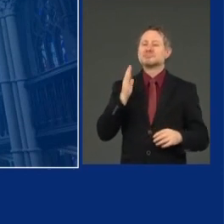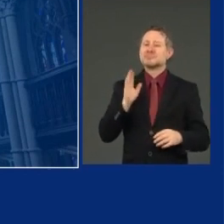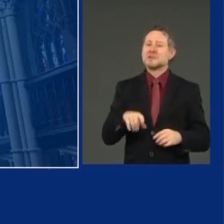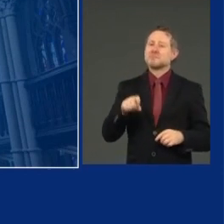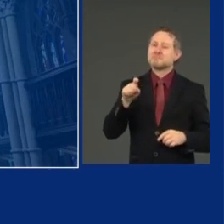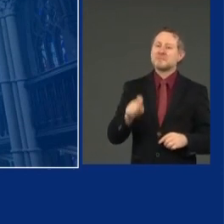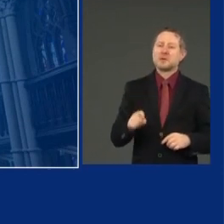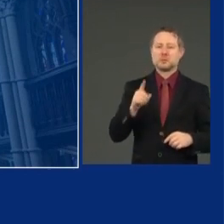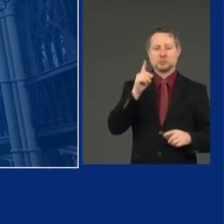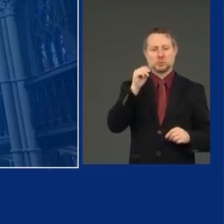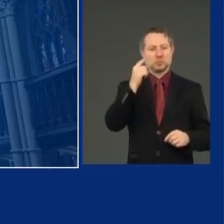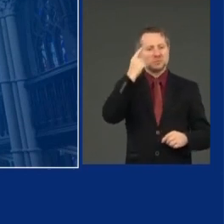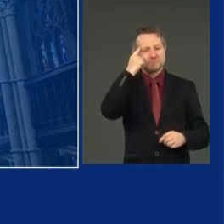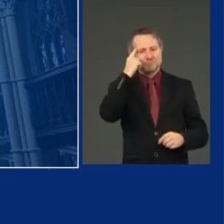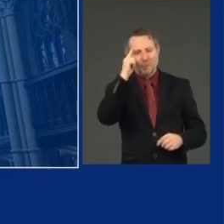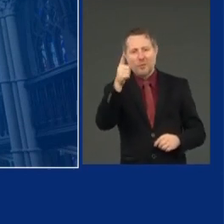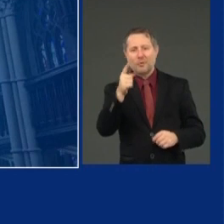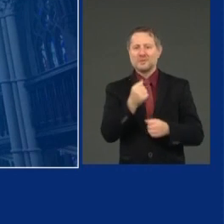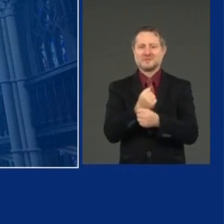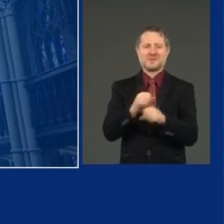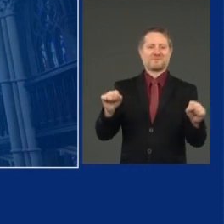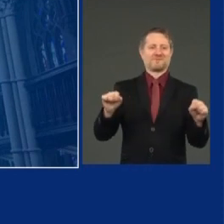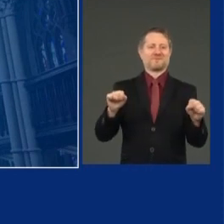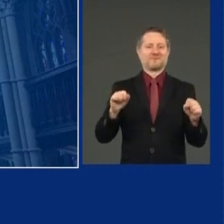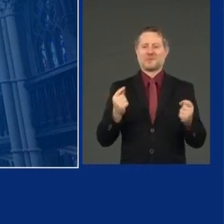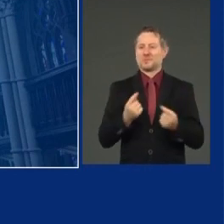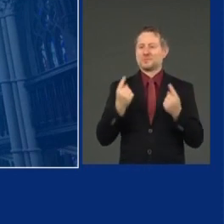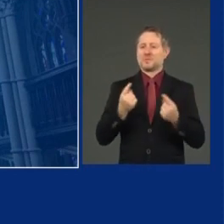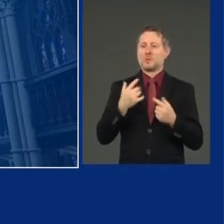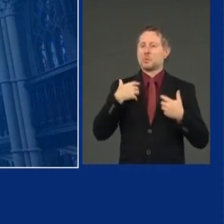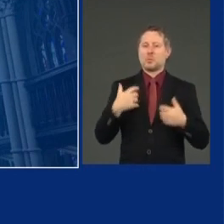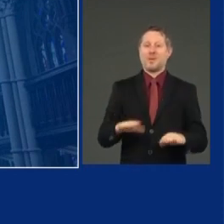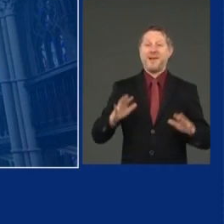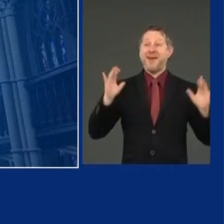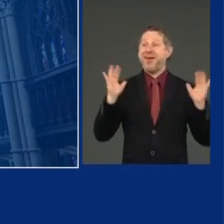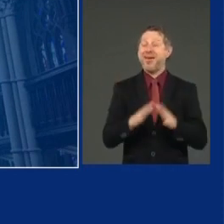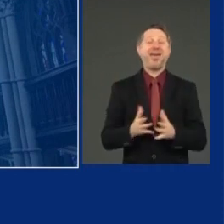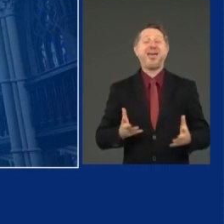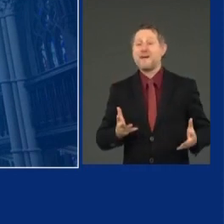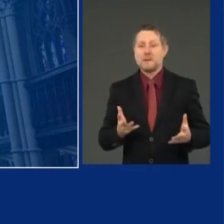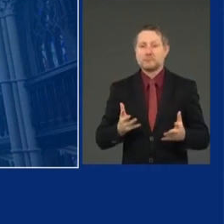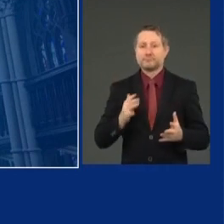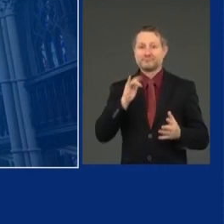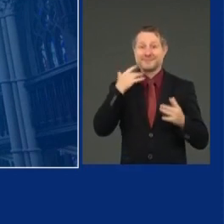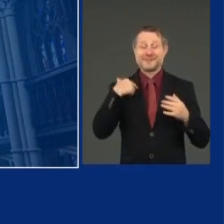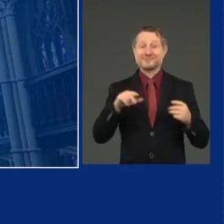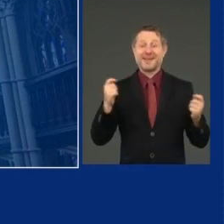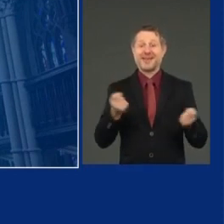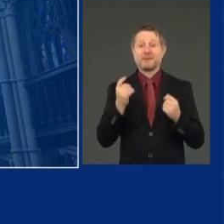CONFUSED, I THINK THOSE RELIGIOUS CEREMONIES CAN BE VERY COMFORTING.